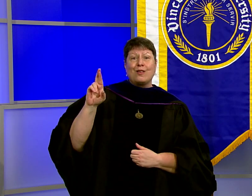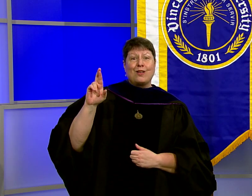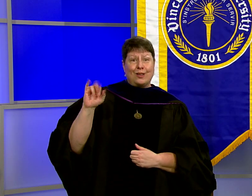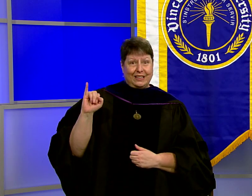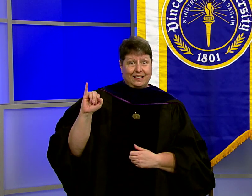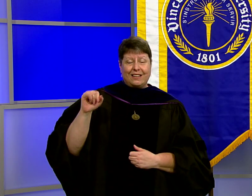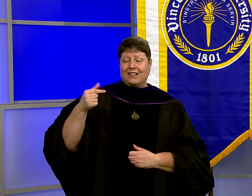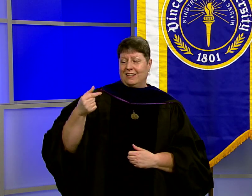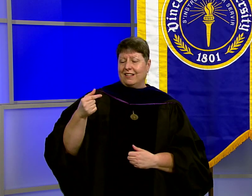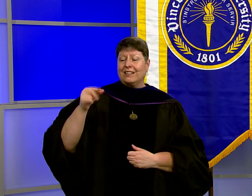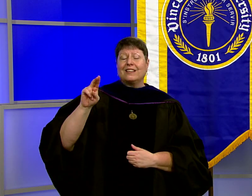lori gilder